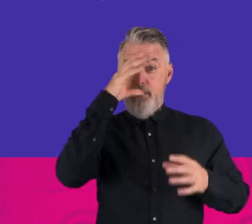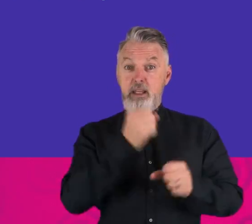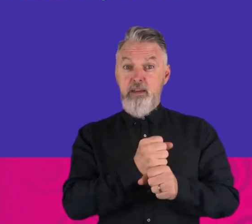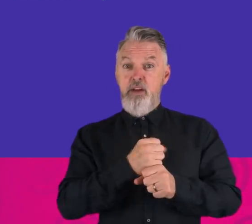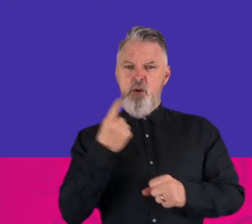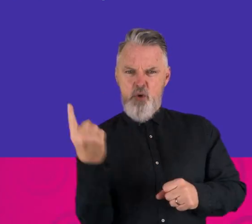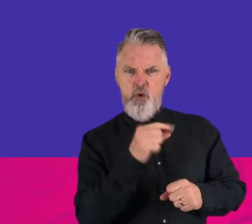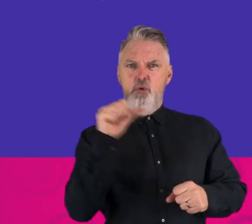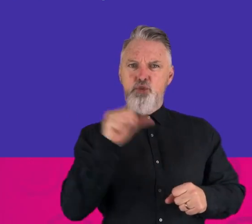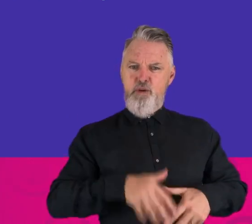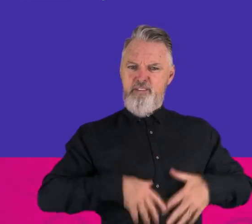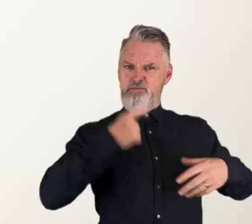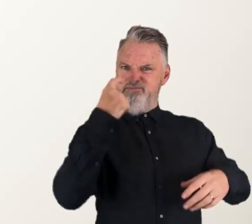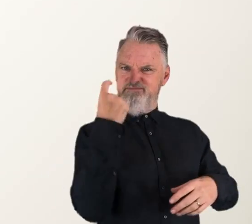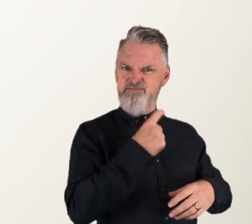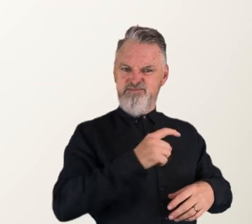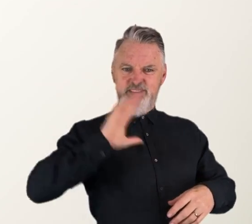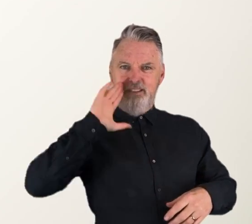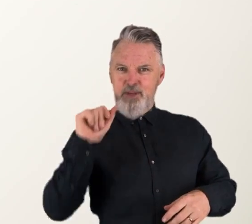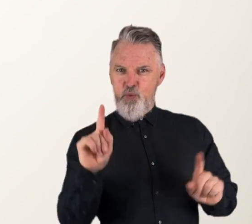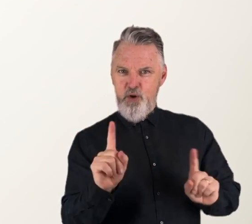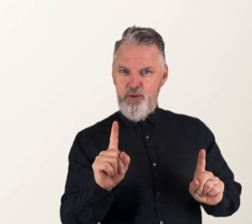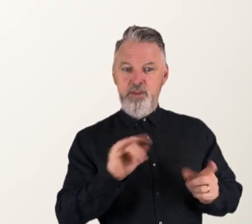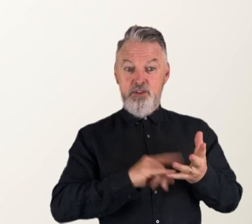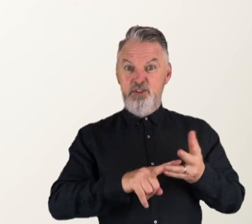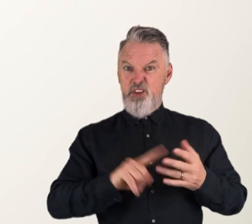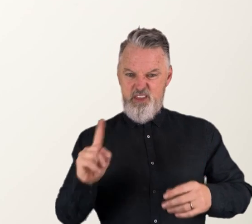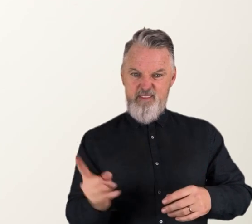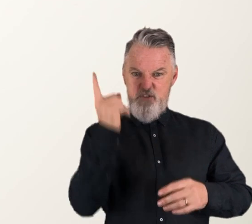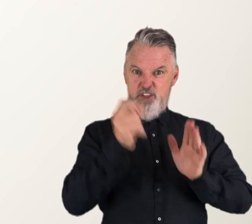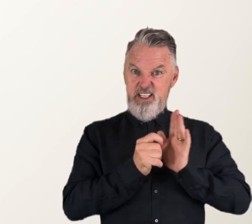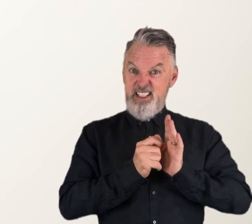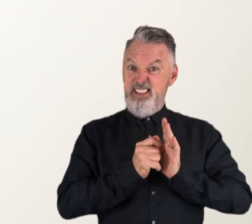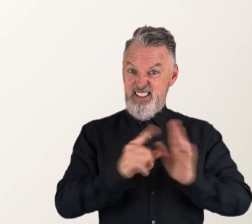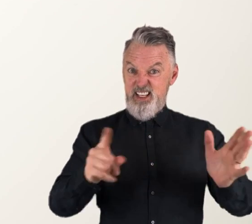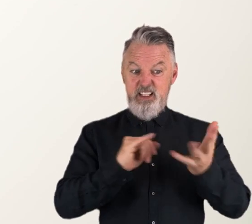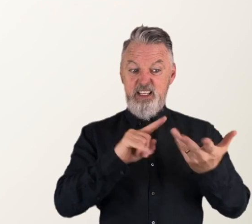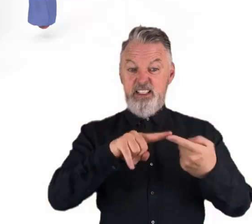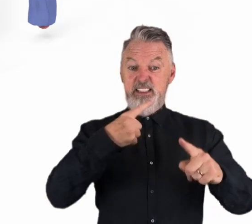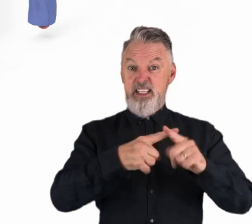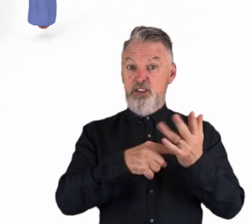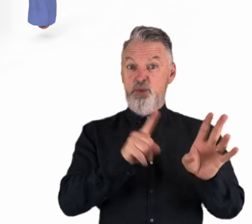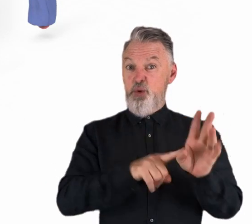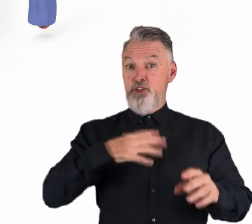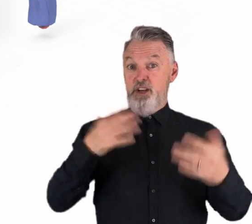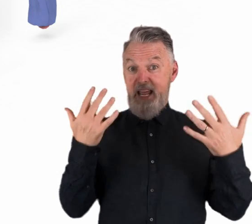to get off regardless of ability So, we’re creating the first line of sex toys that don’t rely on the use of your hands. Introducing Cuddle Plus